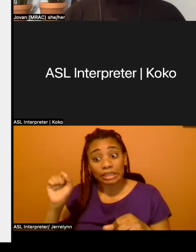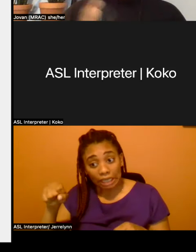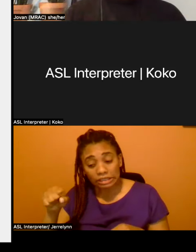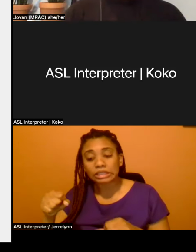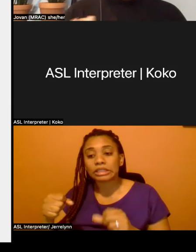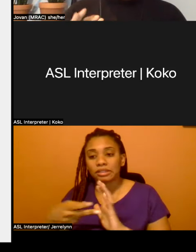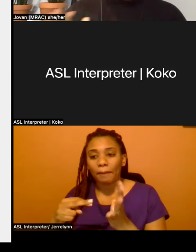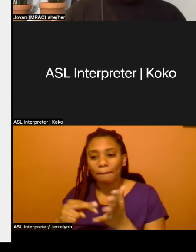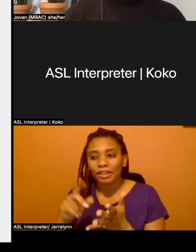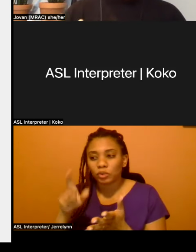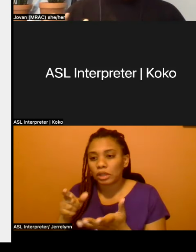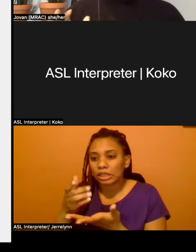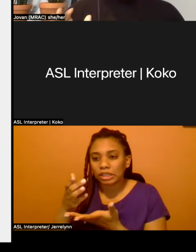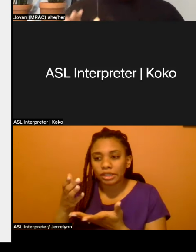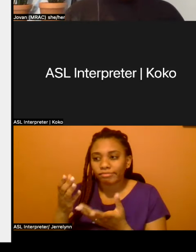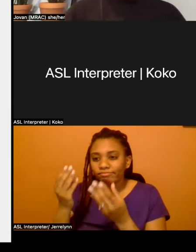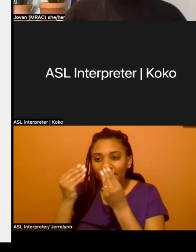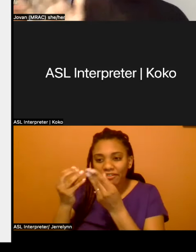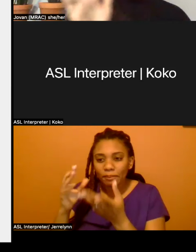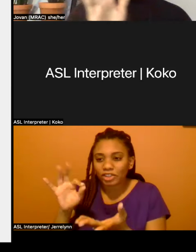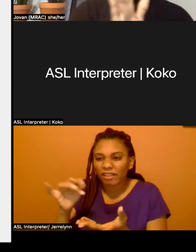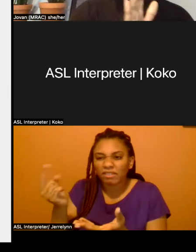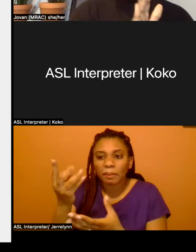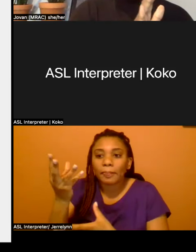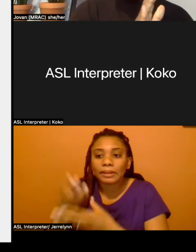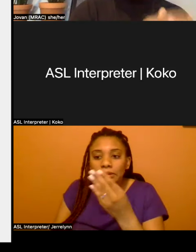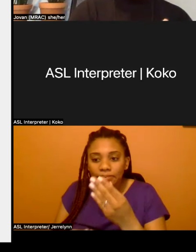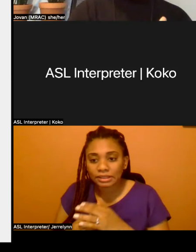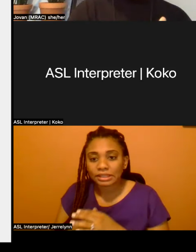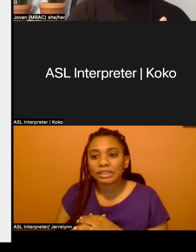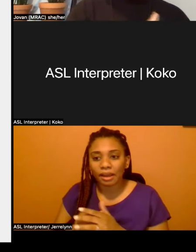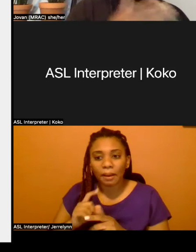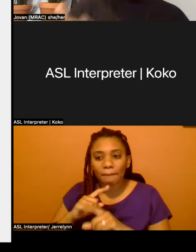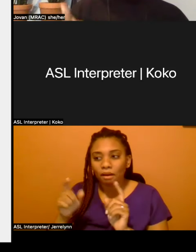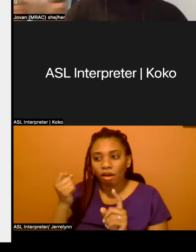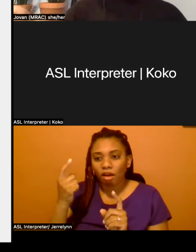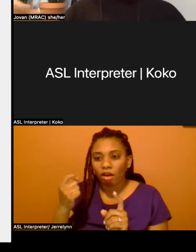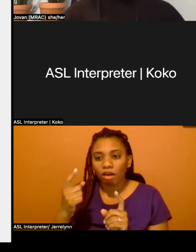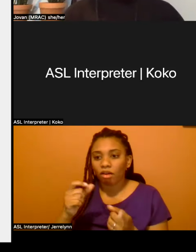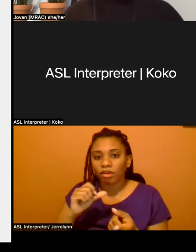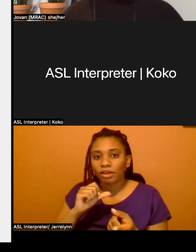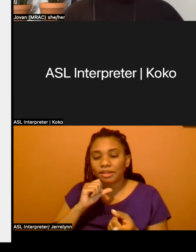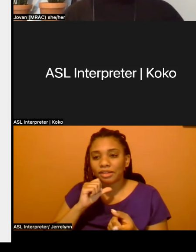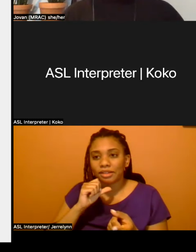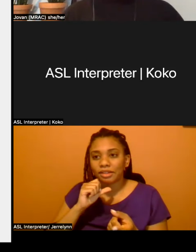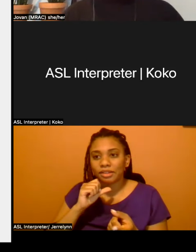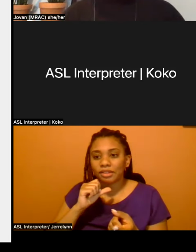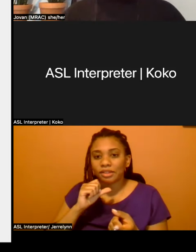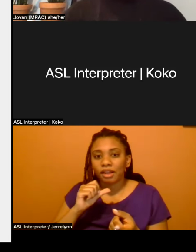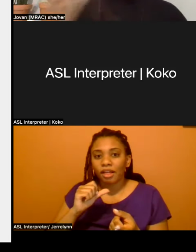So no worries there. There's not gonna be anything that the artist that's being advocated for, needs to do.